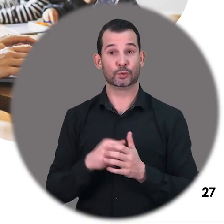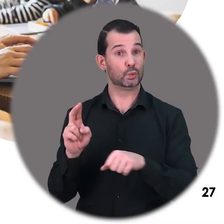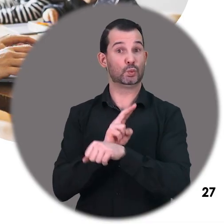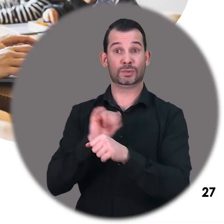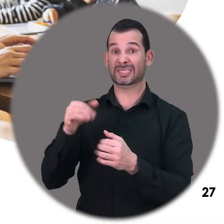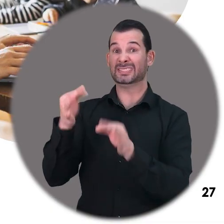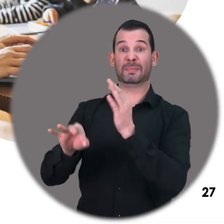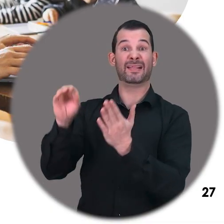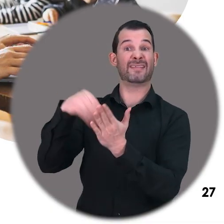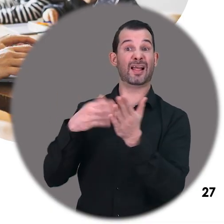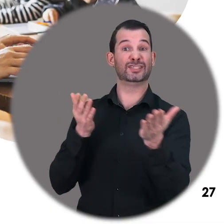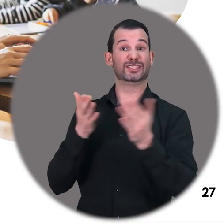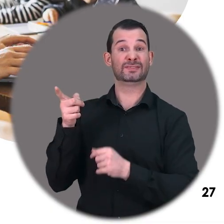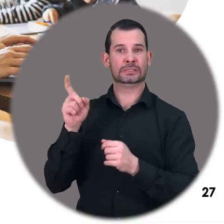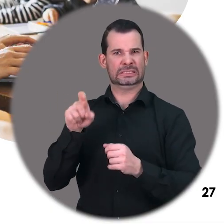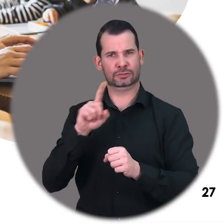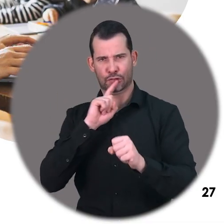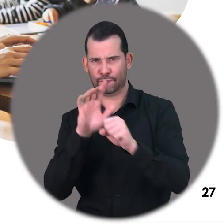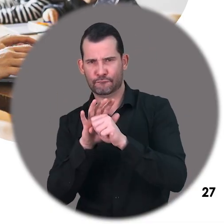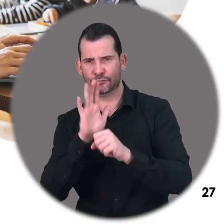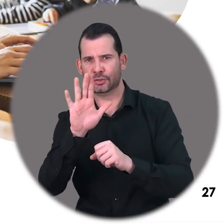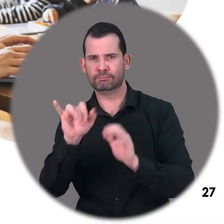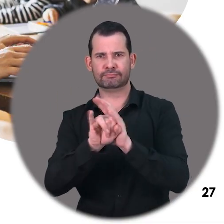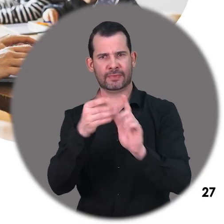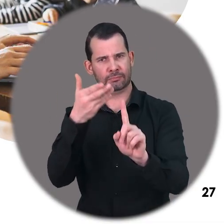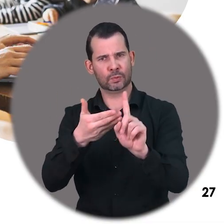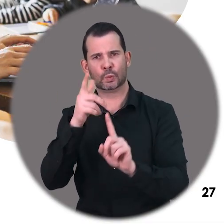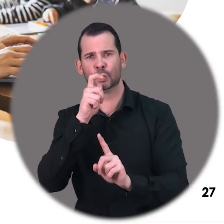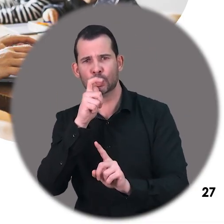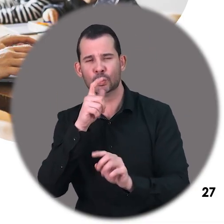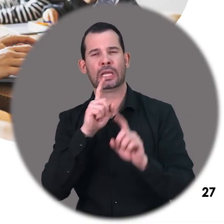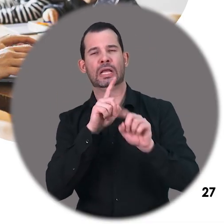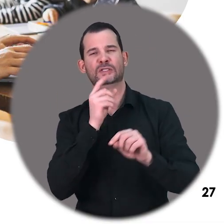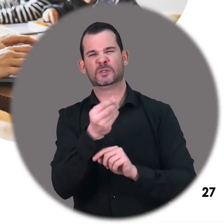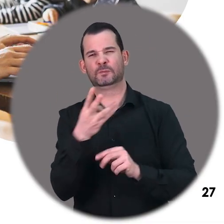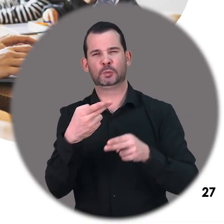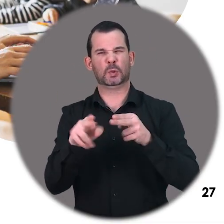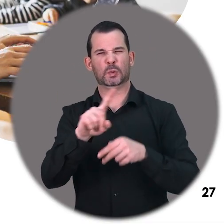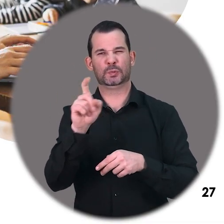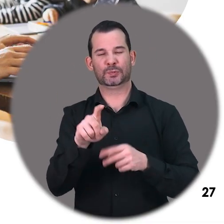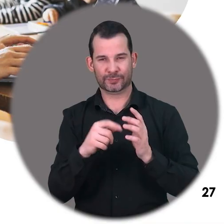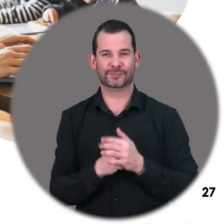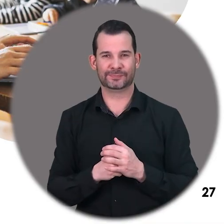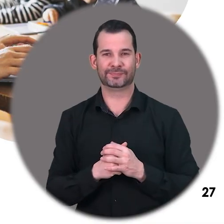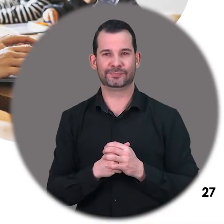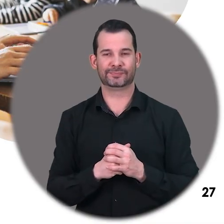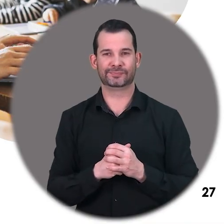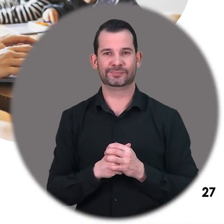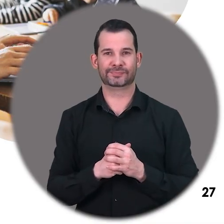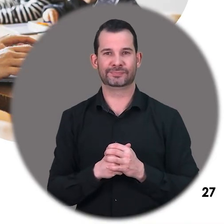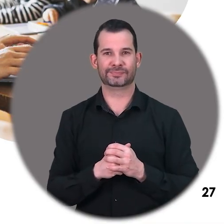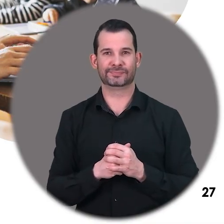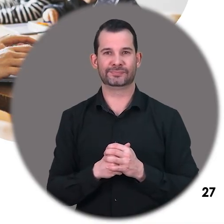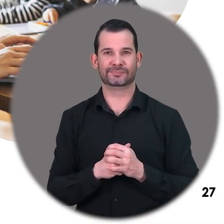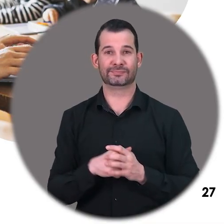To use the SimpleFile services, you will need to confirm your identity and answer a few short questions.